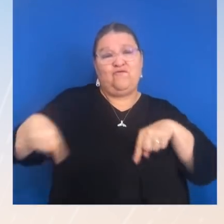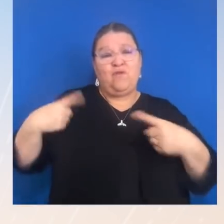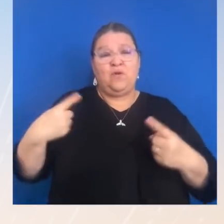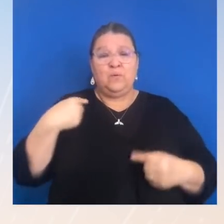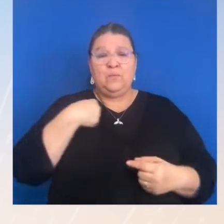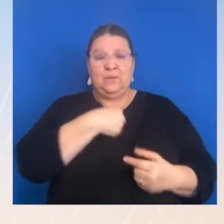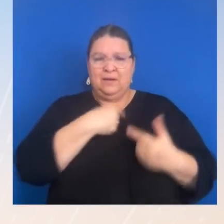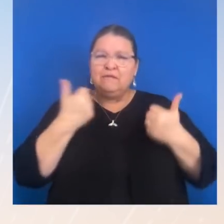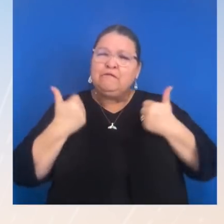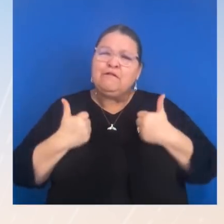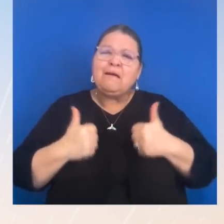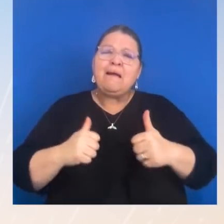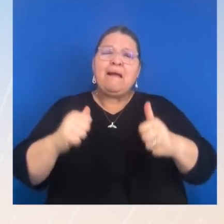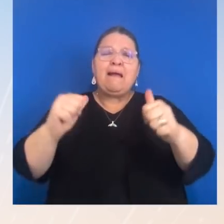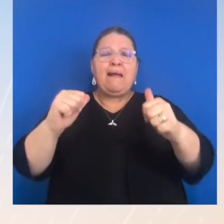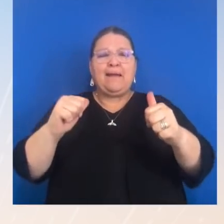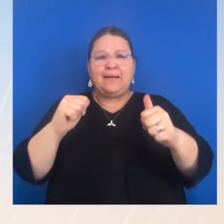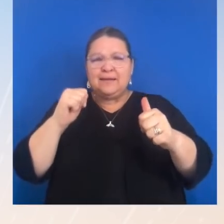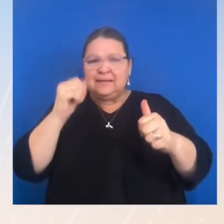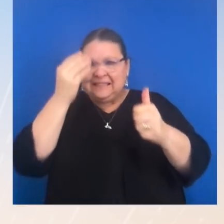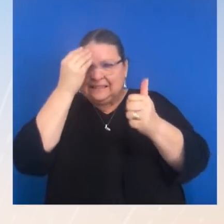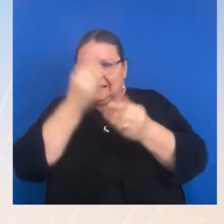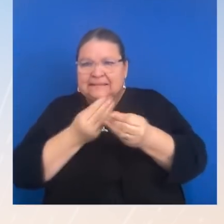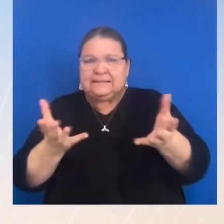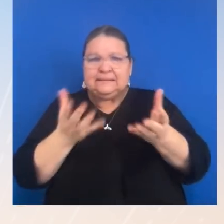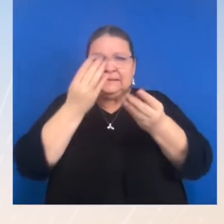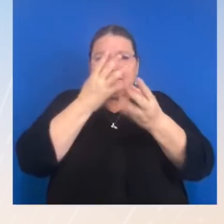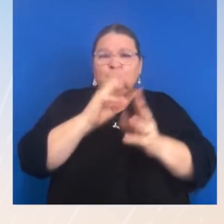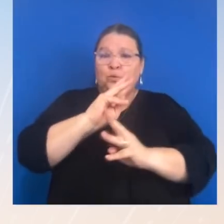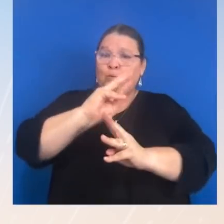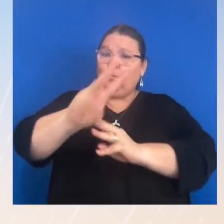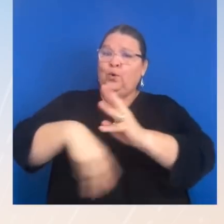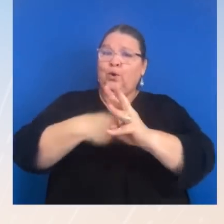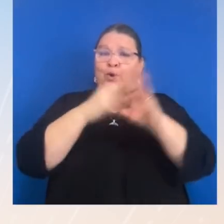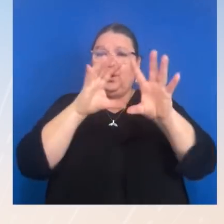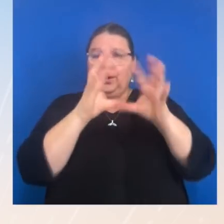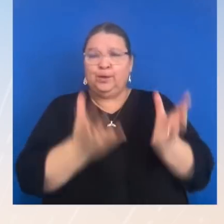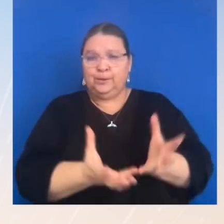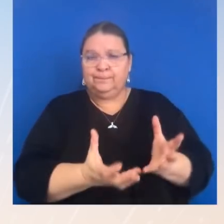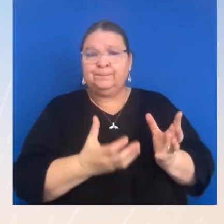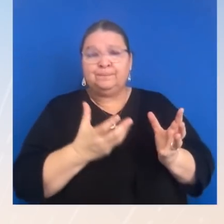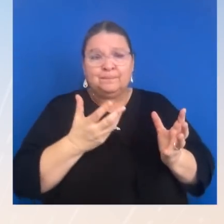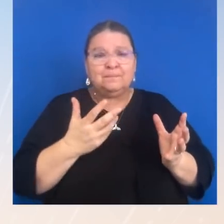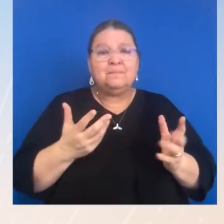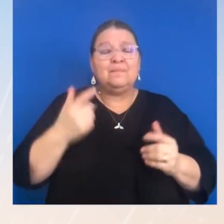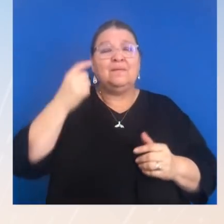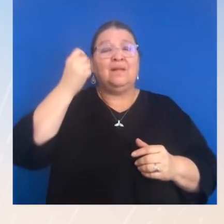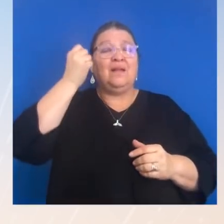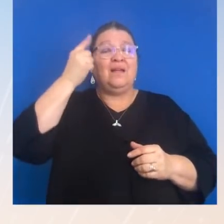is to remind the world of the large biological and chemical weapons program that Russia has,